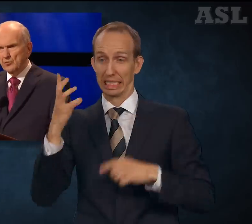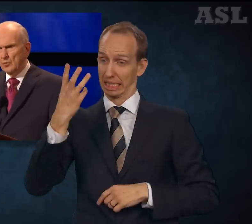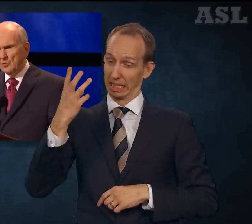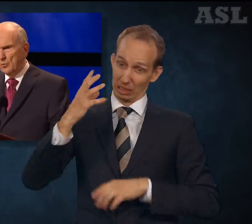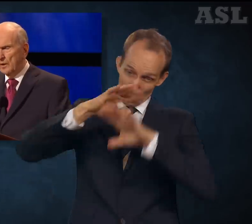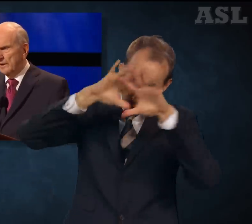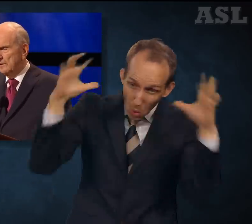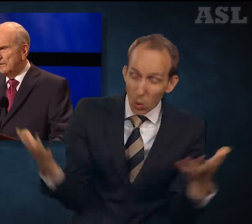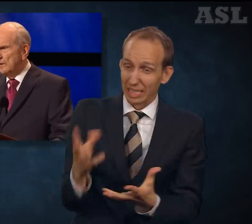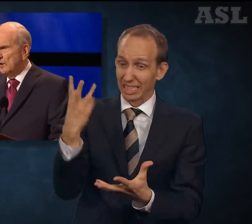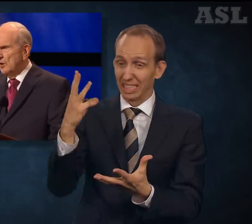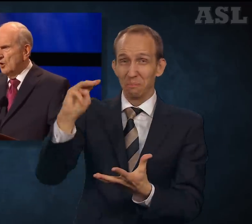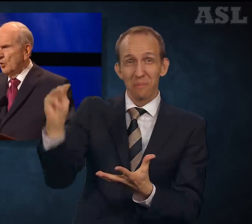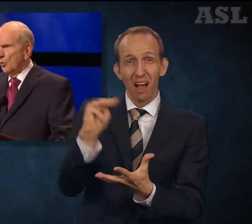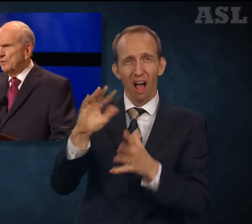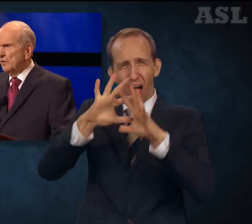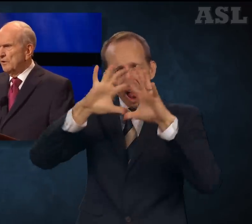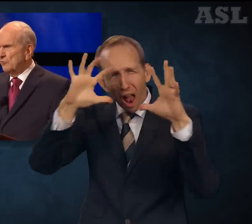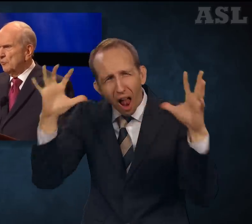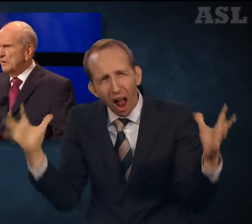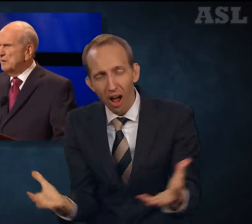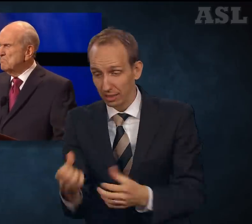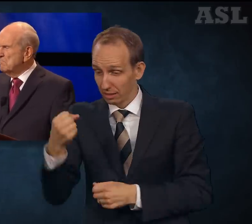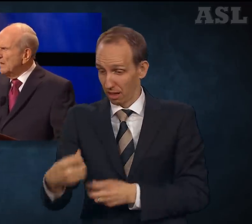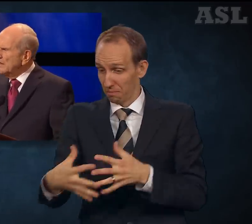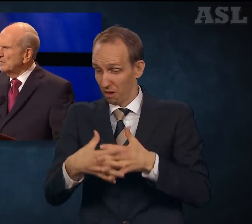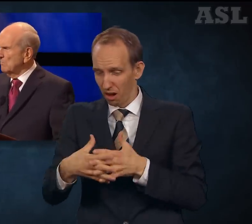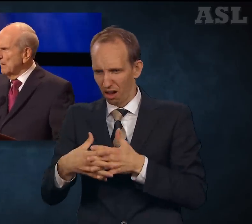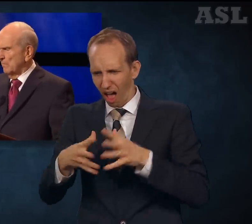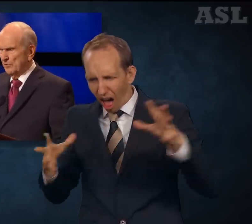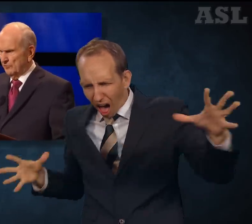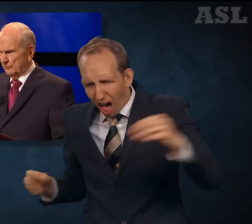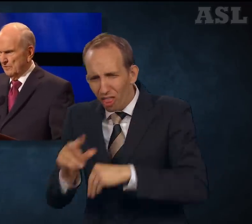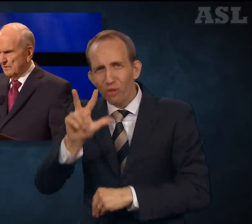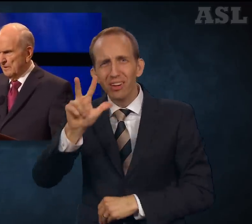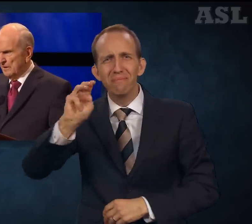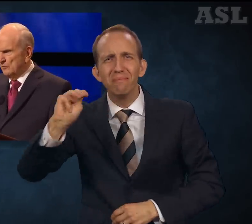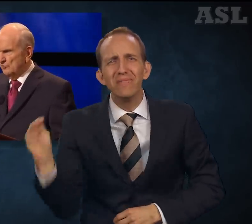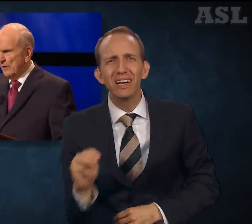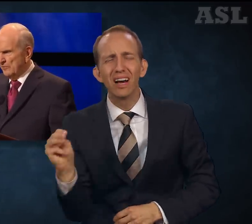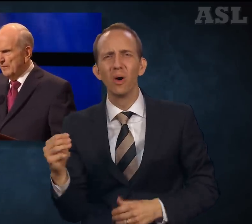TODAY THERE ARE MORE THAN